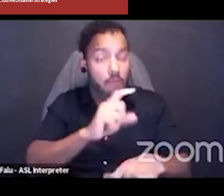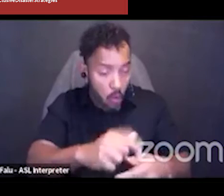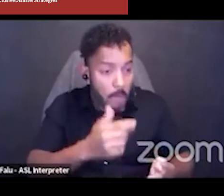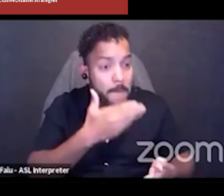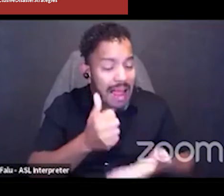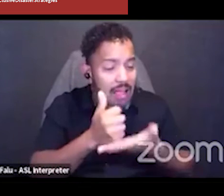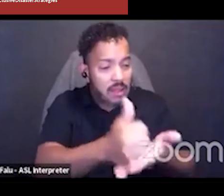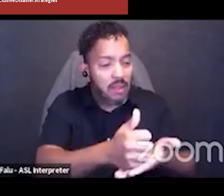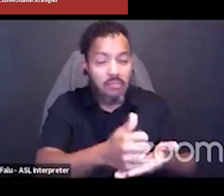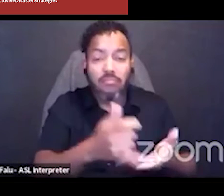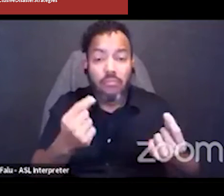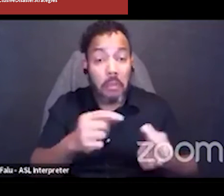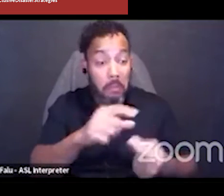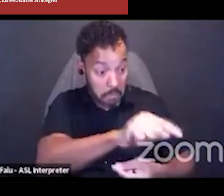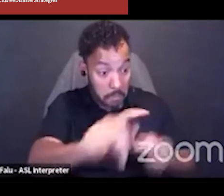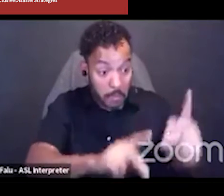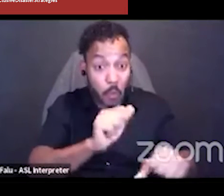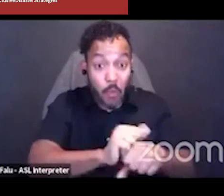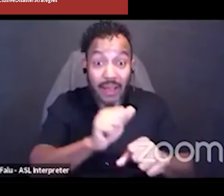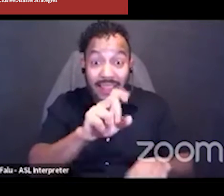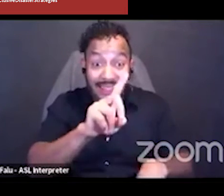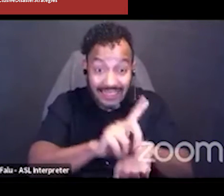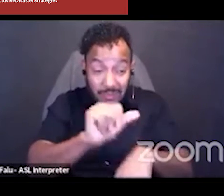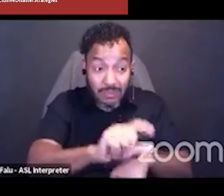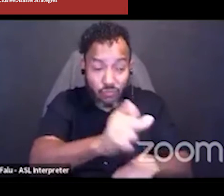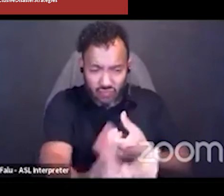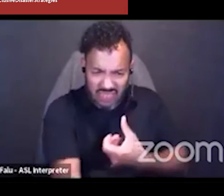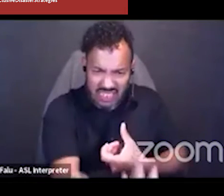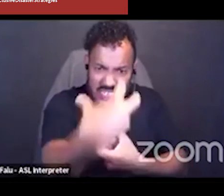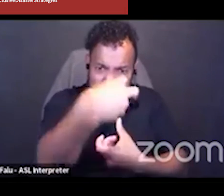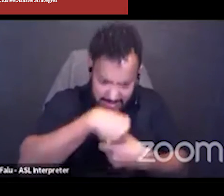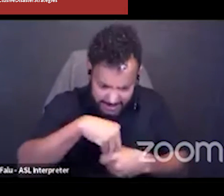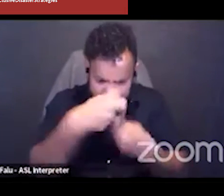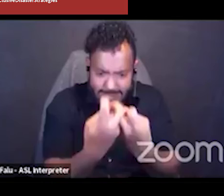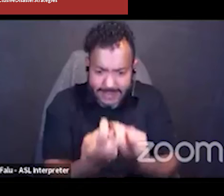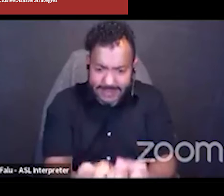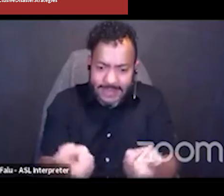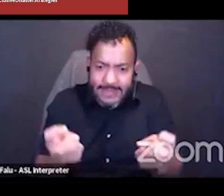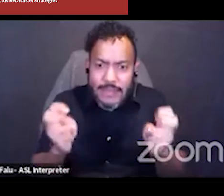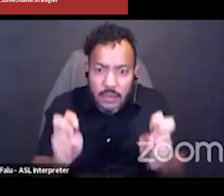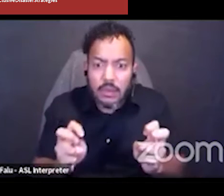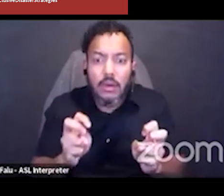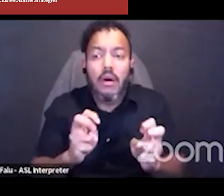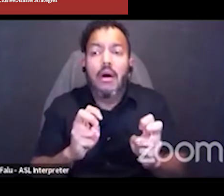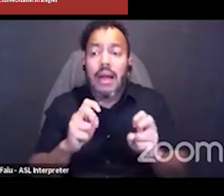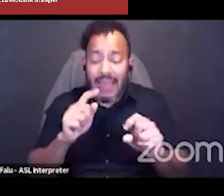in the community at the state level, at the federal level and at every level that people